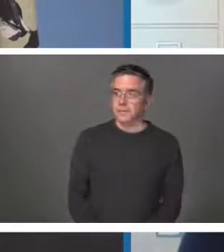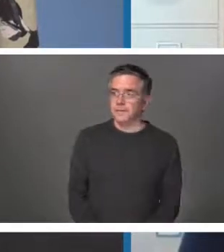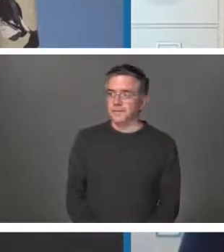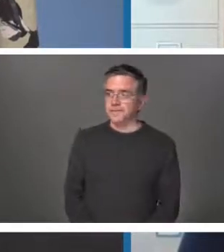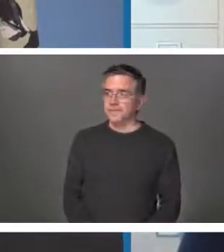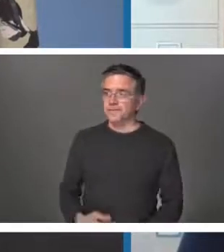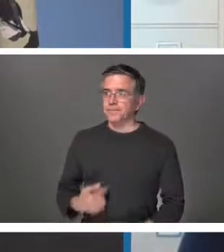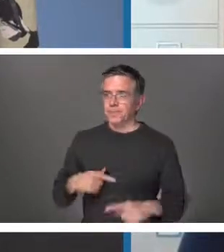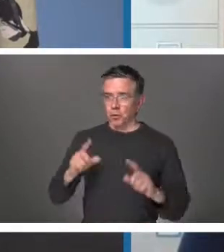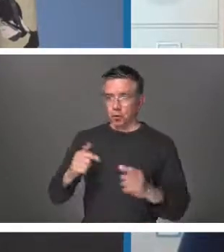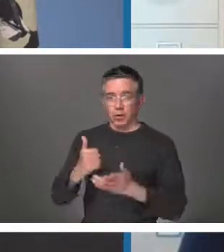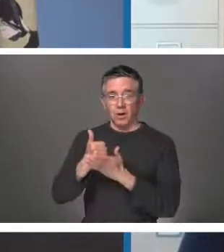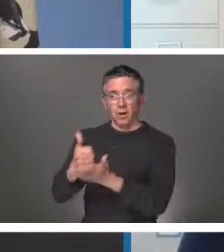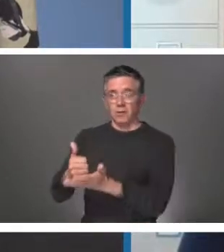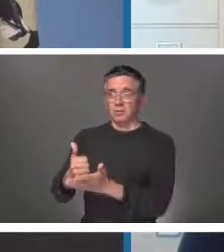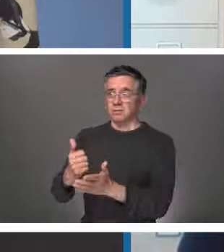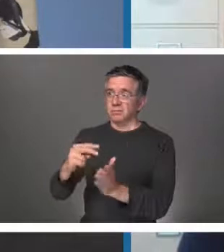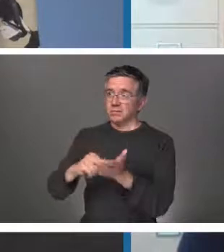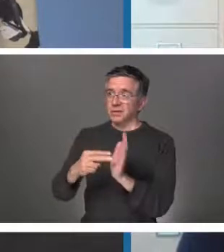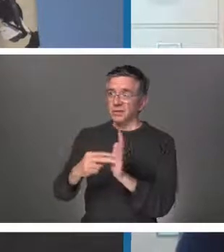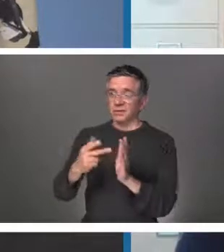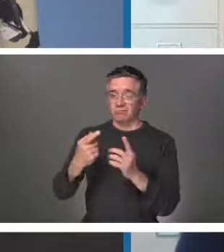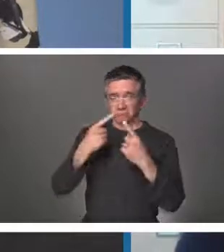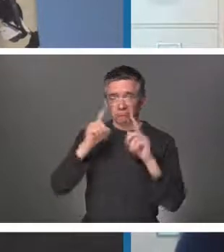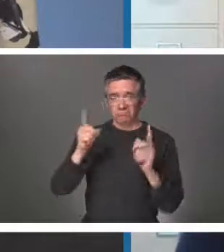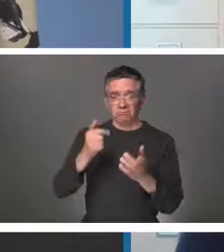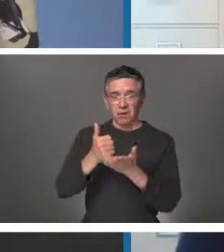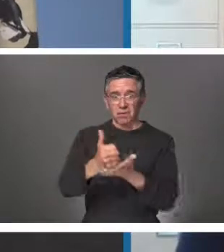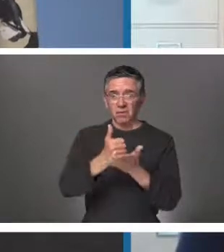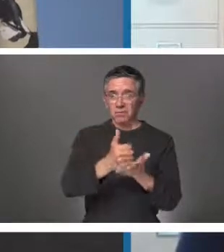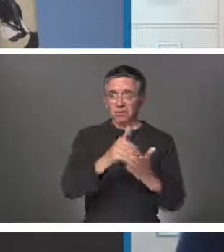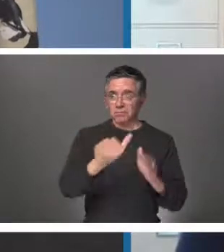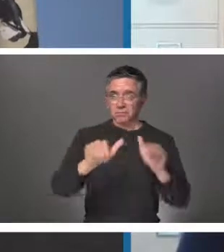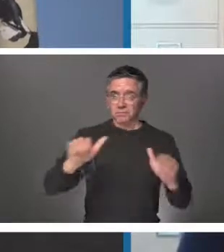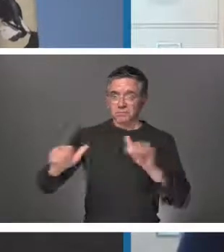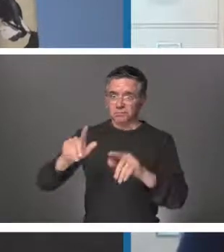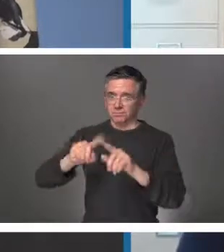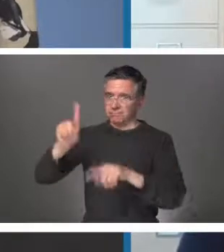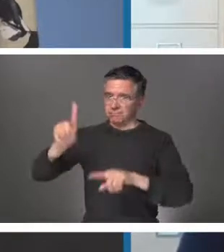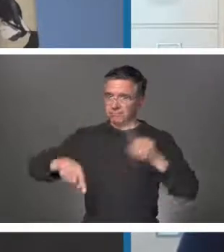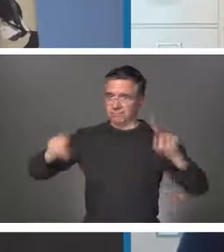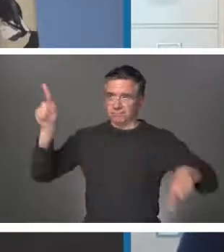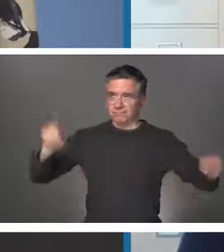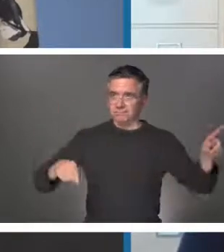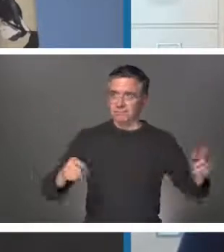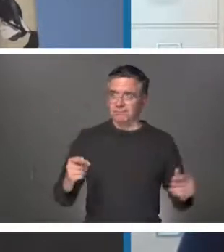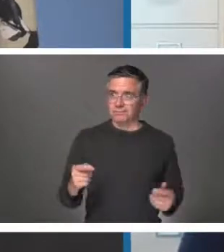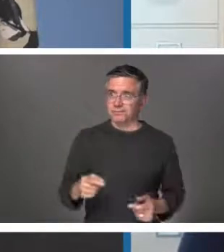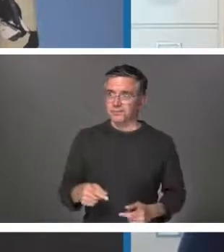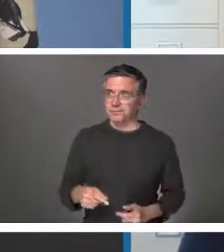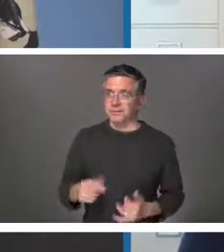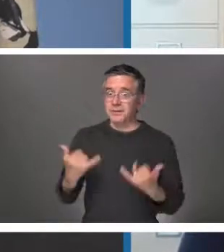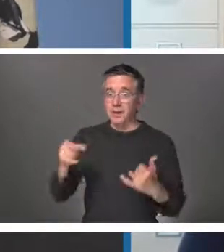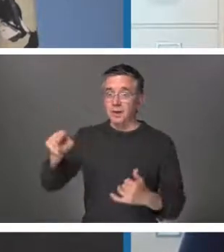we've really, you know, impacted that person and the people that they're exposed to and the people that they serve or are served by them.